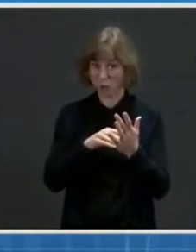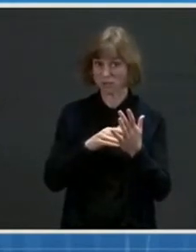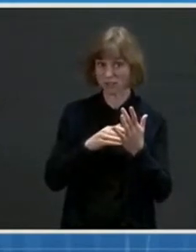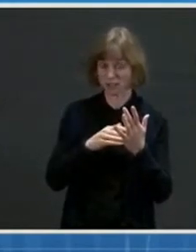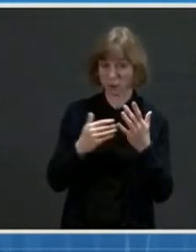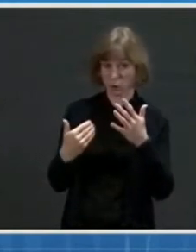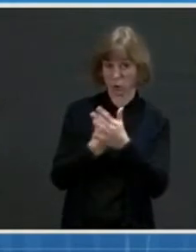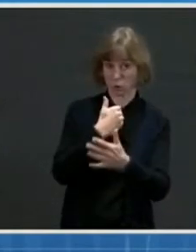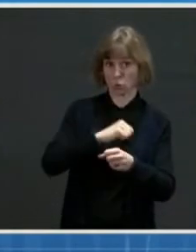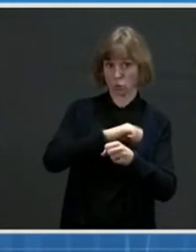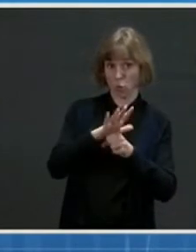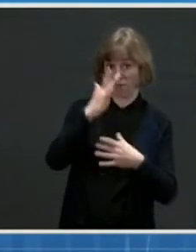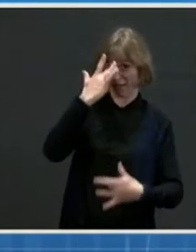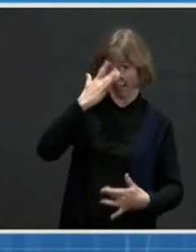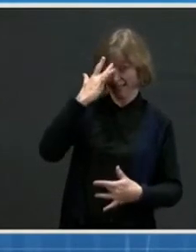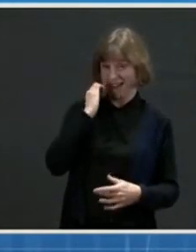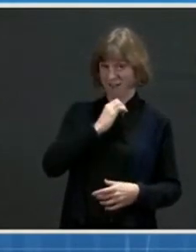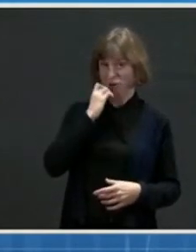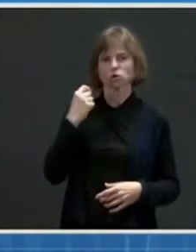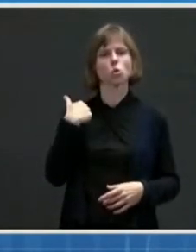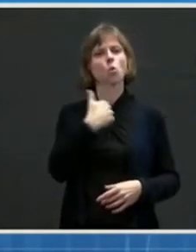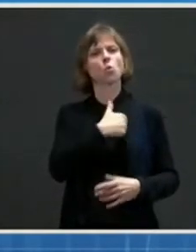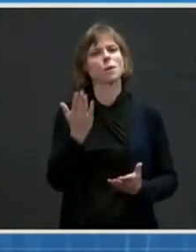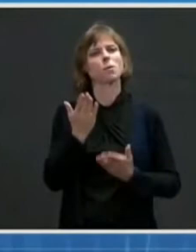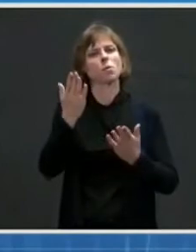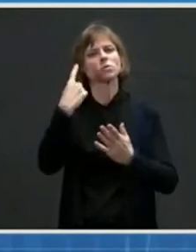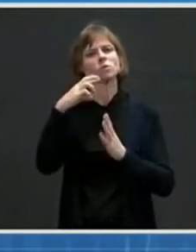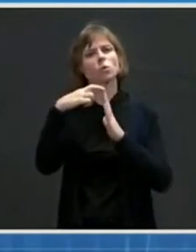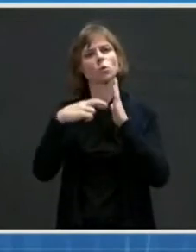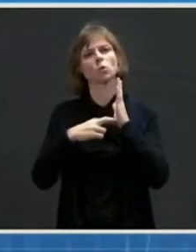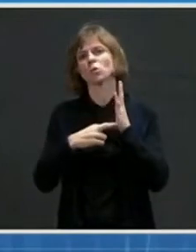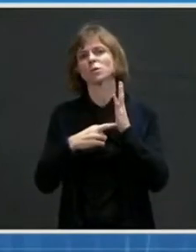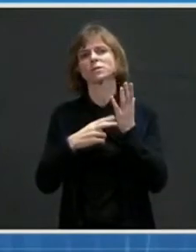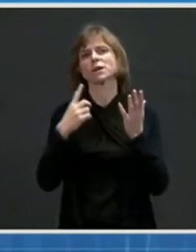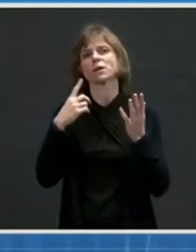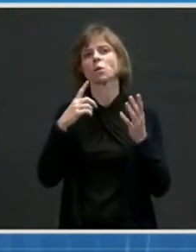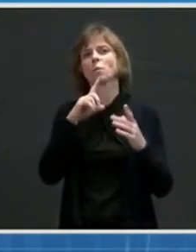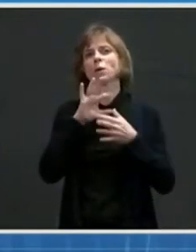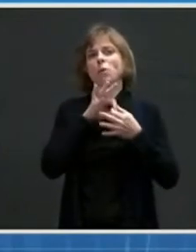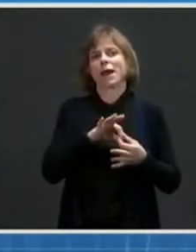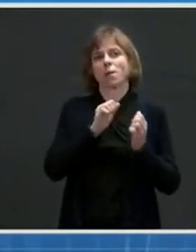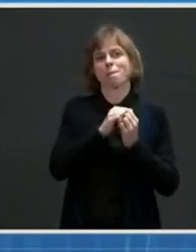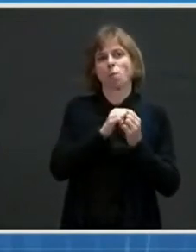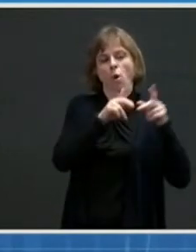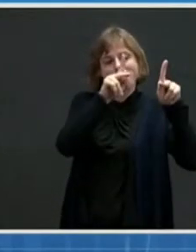LOT OF DISEASE. 66,000 CASES A DAY. SO WHAT WE MIGHT BE PROPOSING